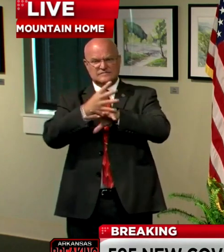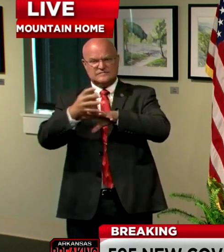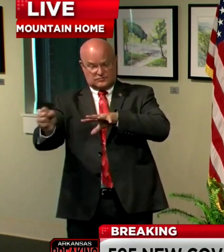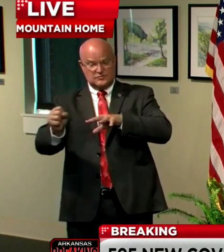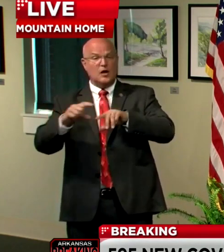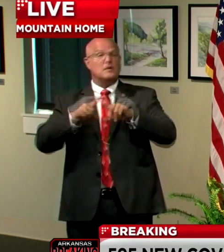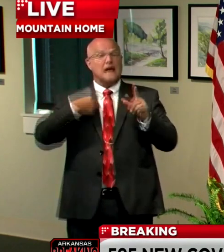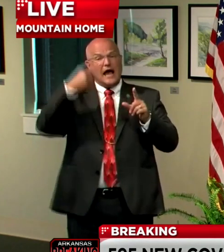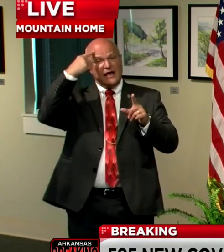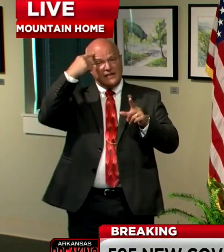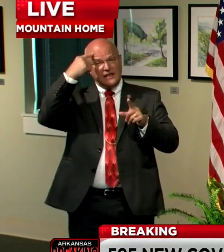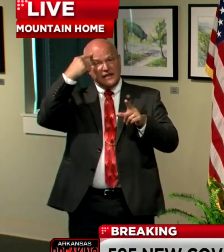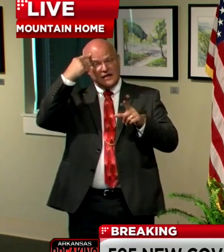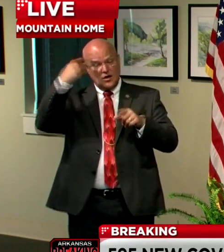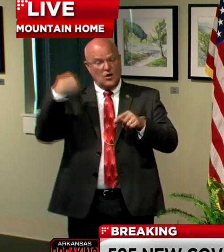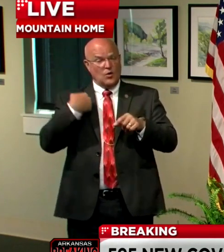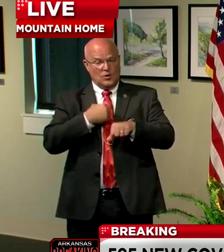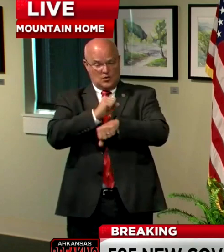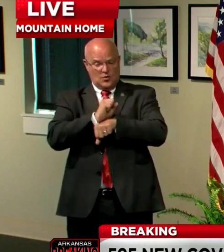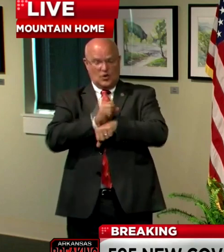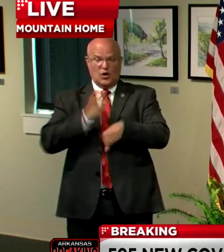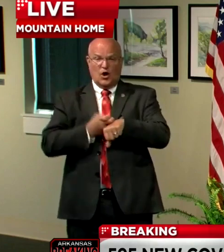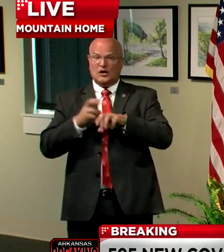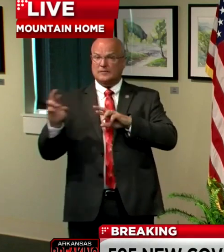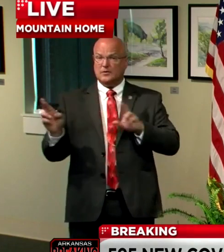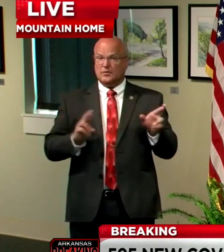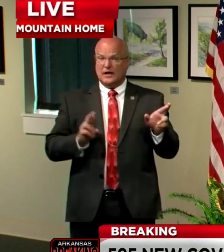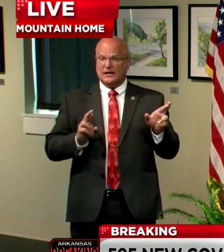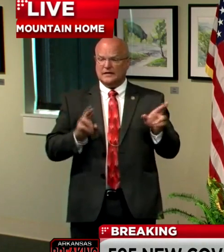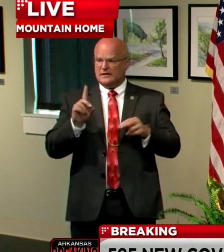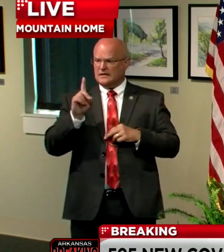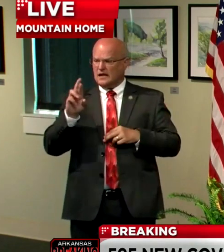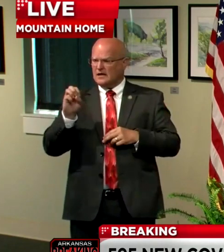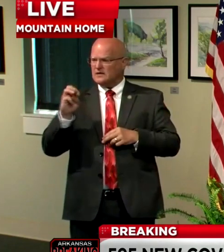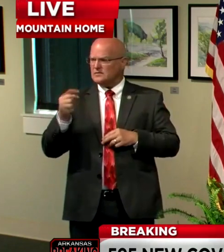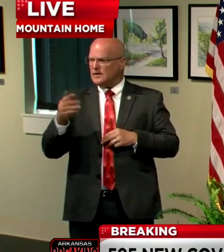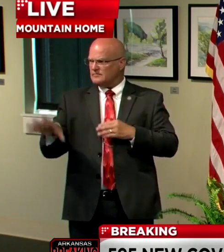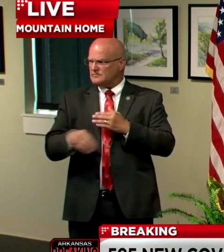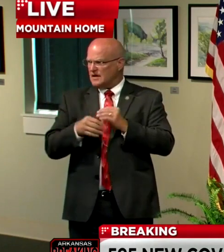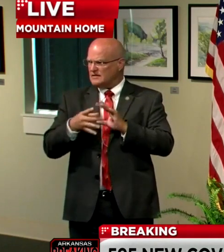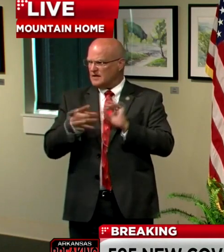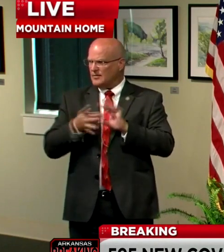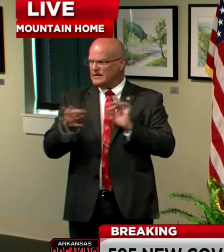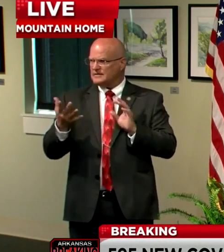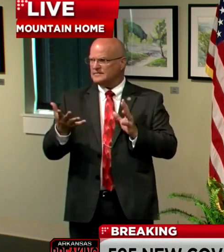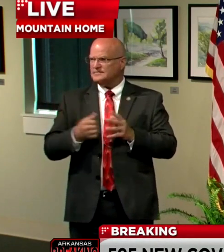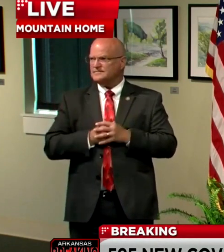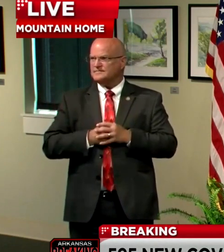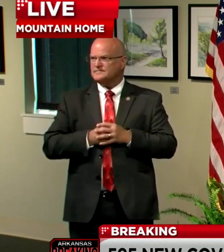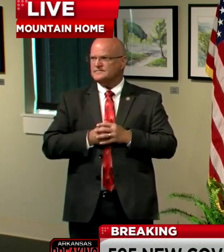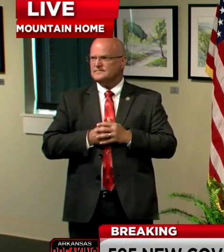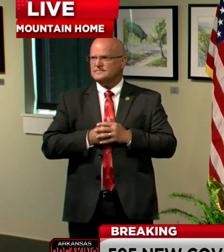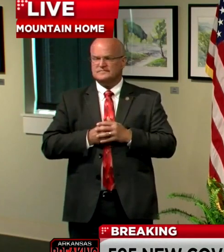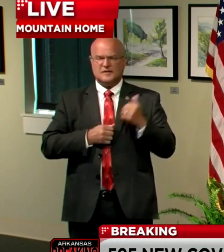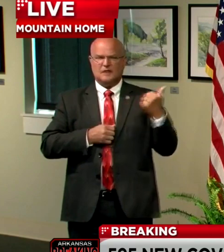A DRAIN ON THE SUPPLY CHAIN OF TESTING . THAT IMPACT OUR LOCAL HOSPITALS AT HOME WORK AS WELL.